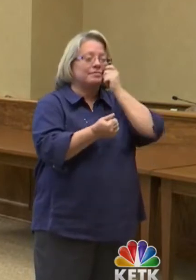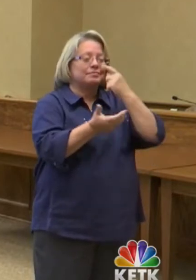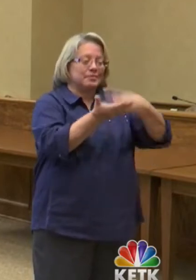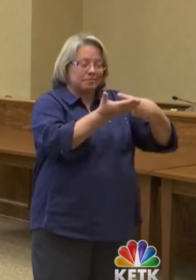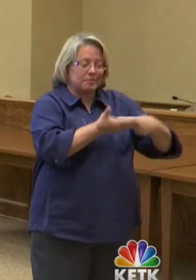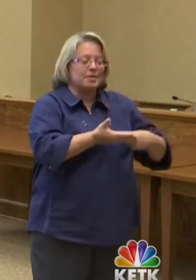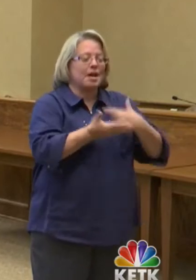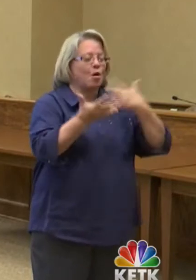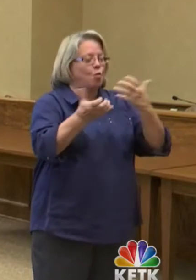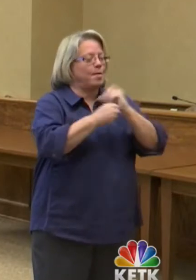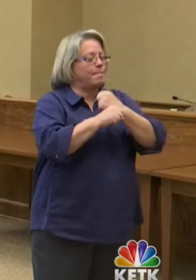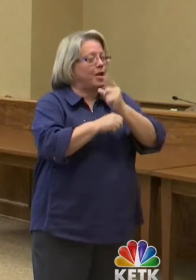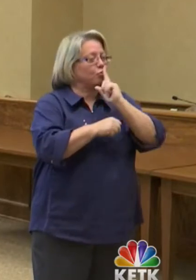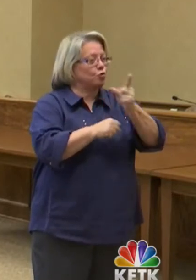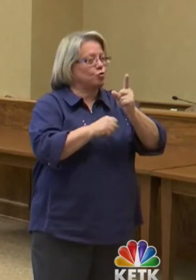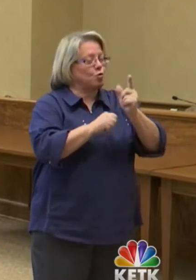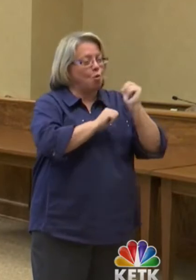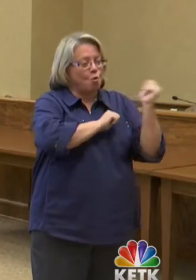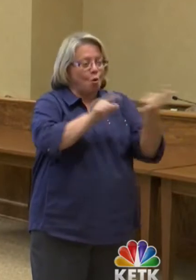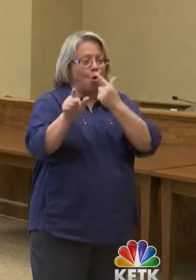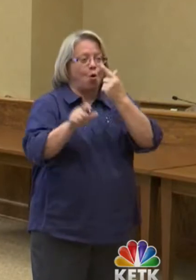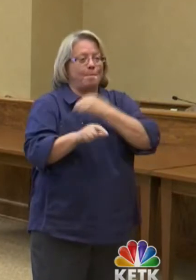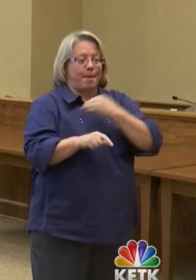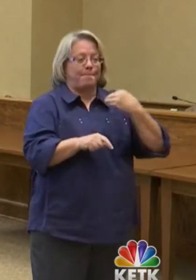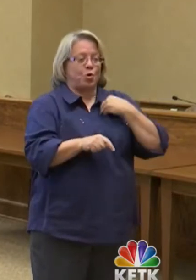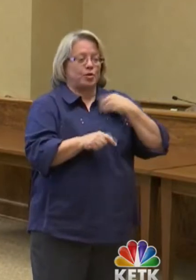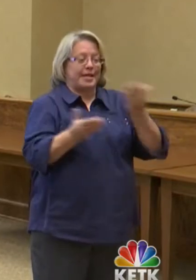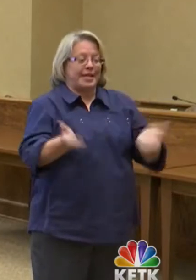WE CONTINUE TO MAKE AND